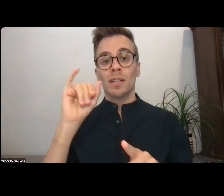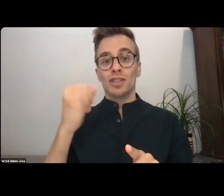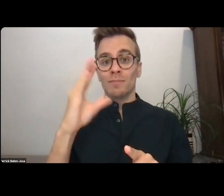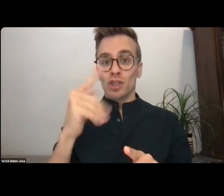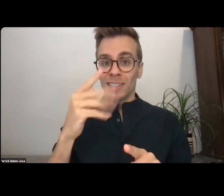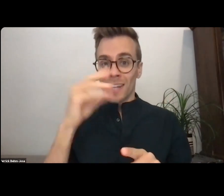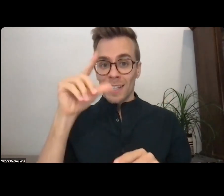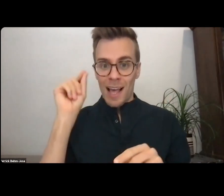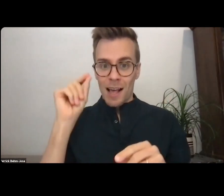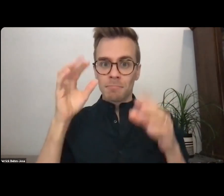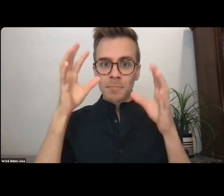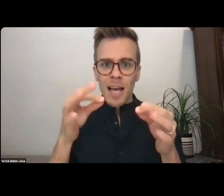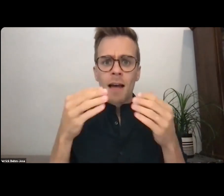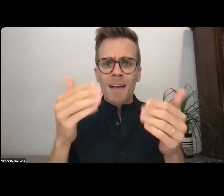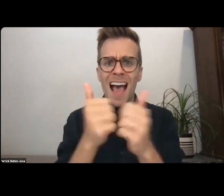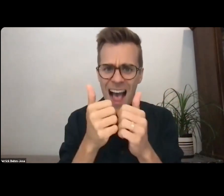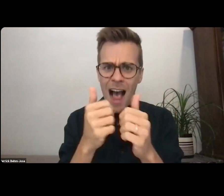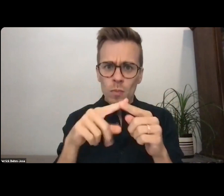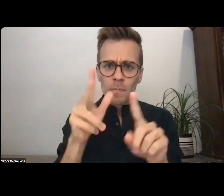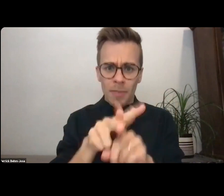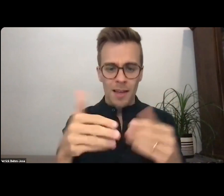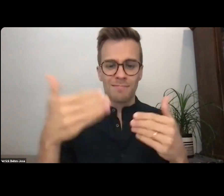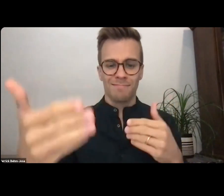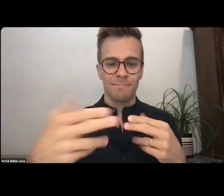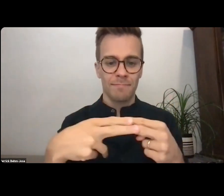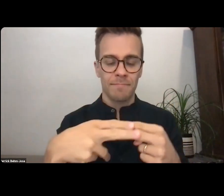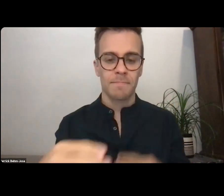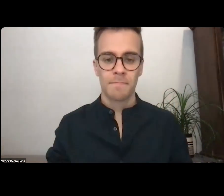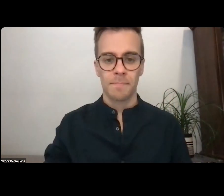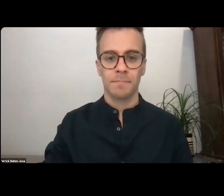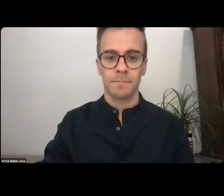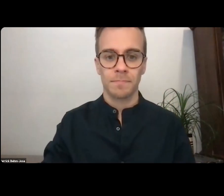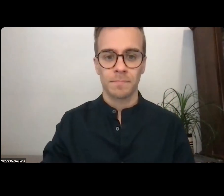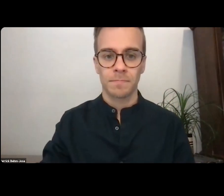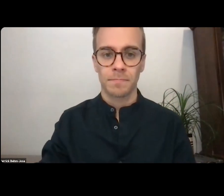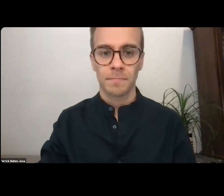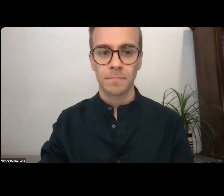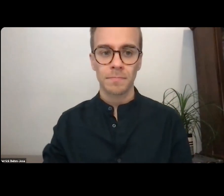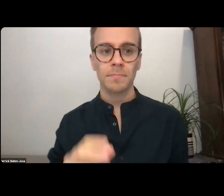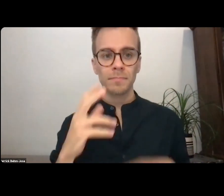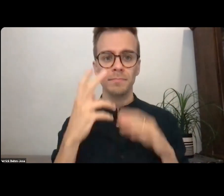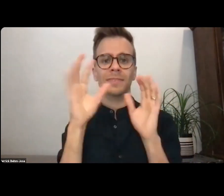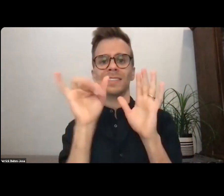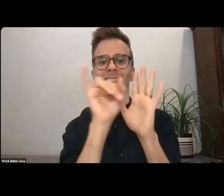design would apply to that space. So the developer and Gallaudet have been deciding how to partner and use that space.